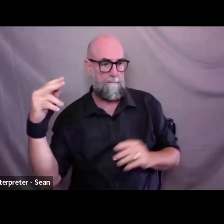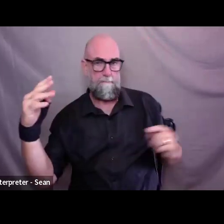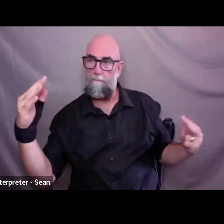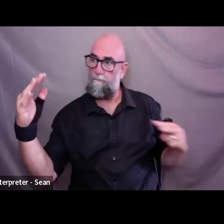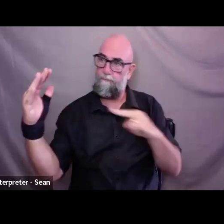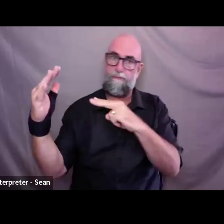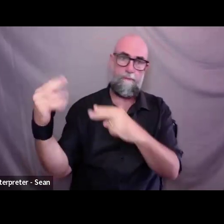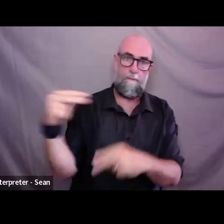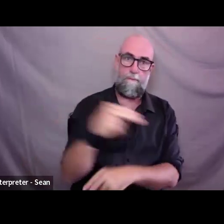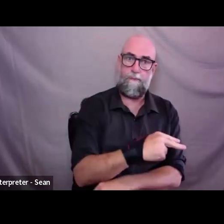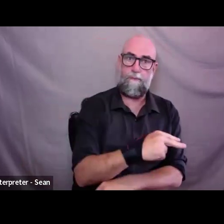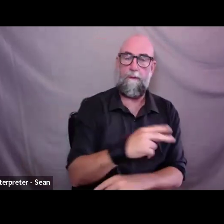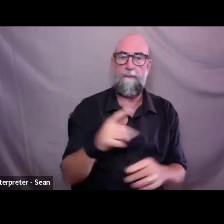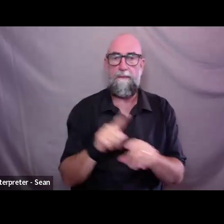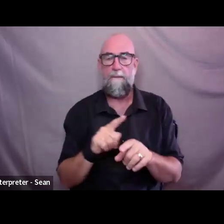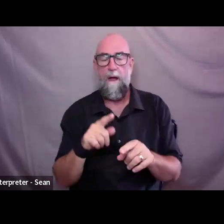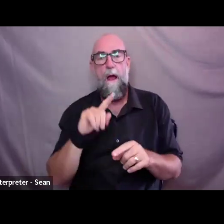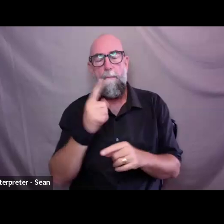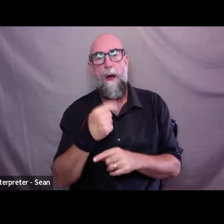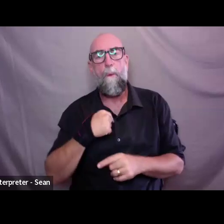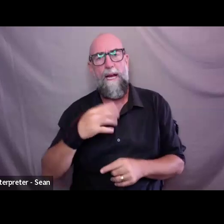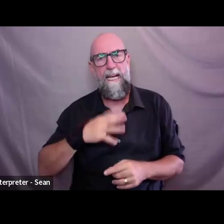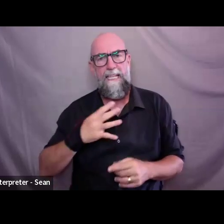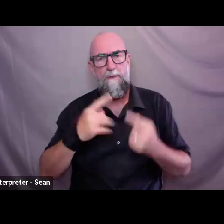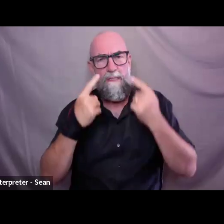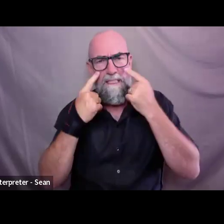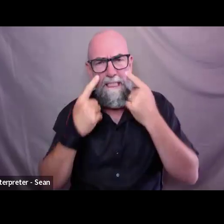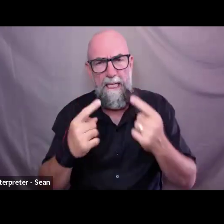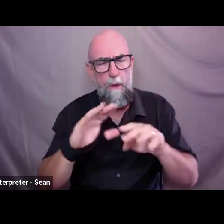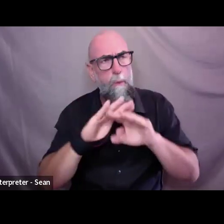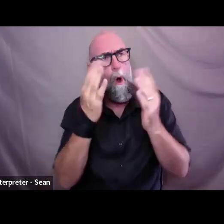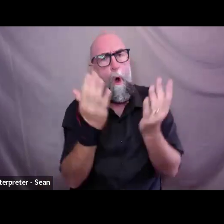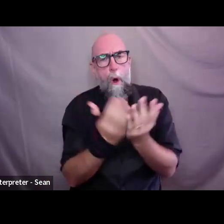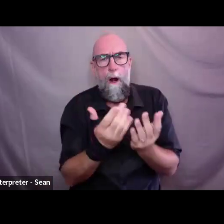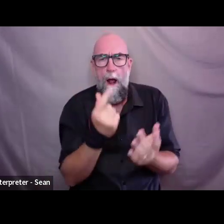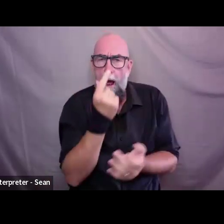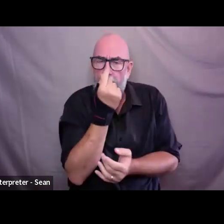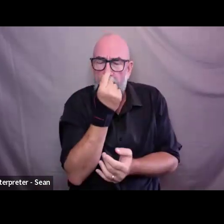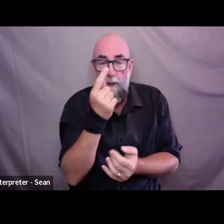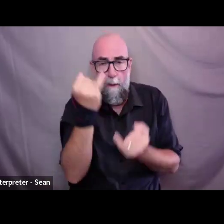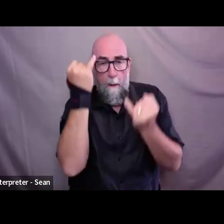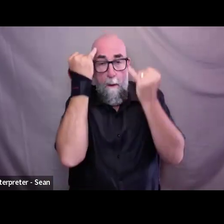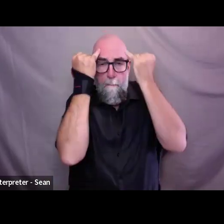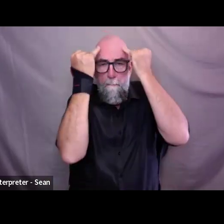potential of the world, that imagination that Pippa do on -- drew on.. In a credible concept by